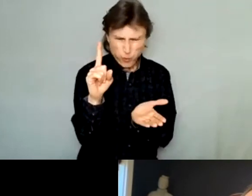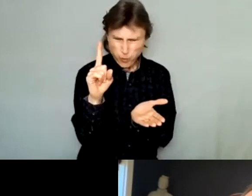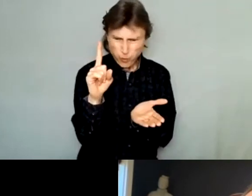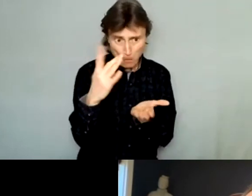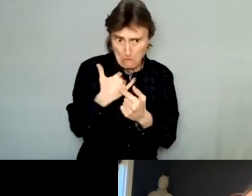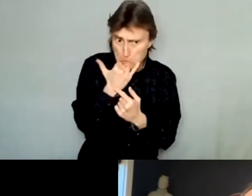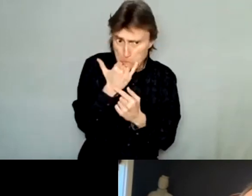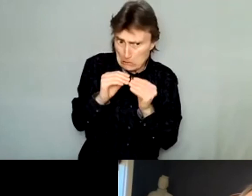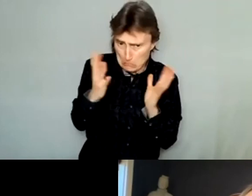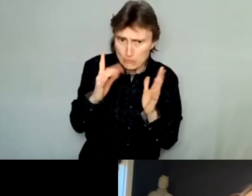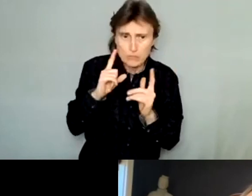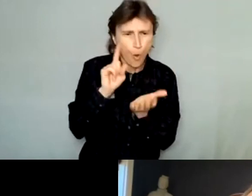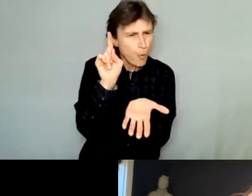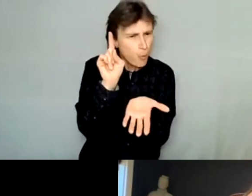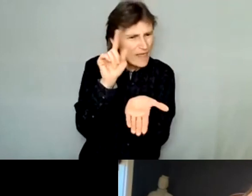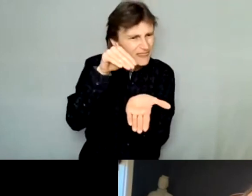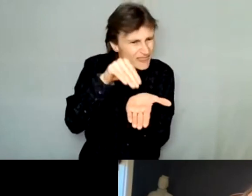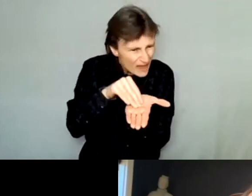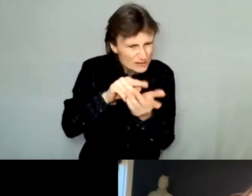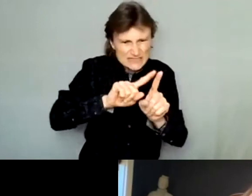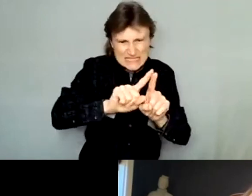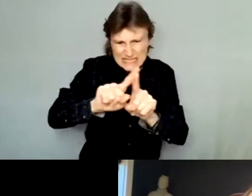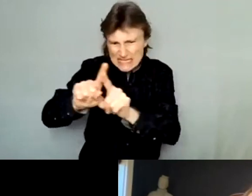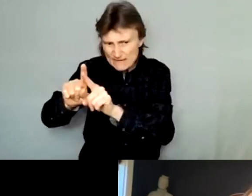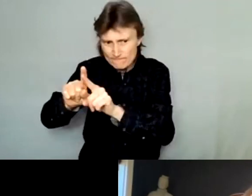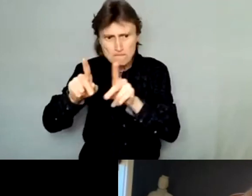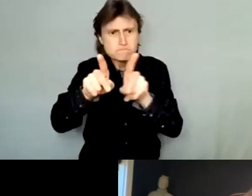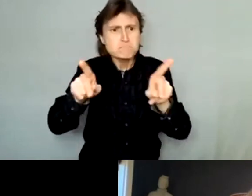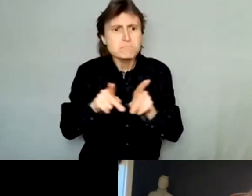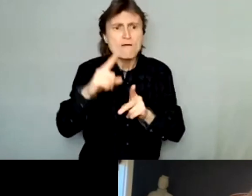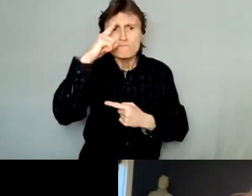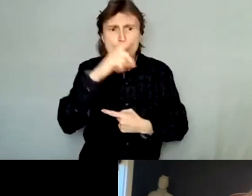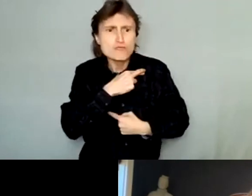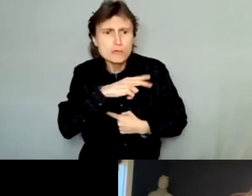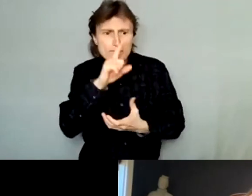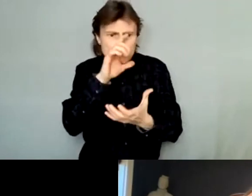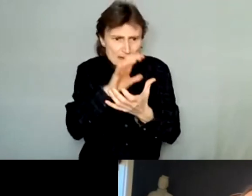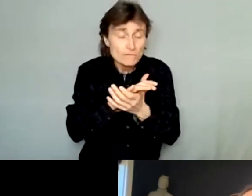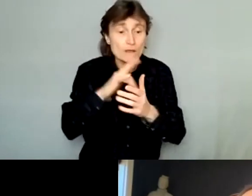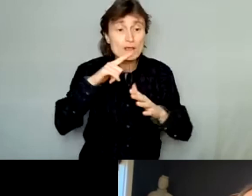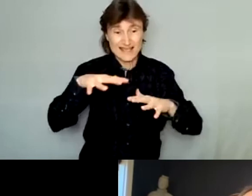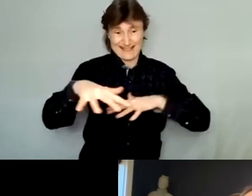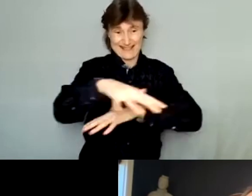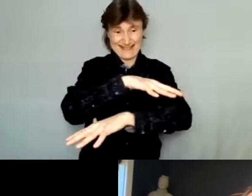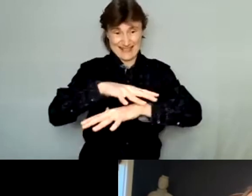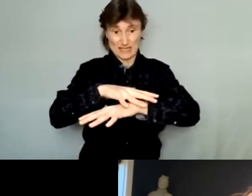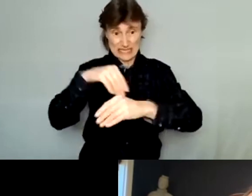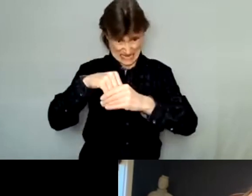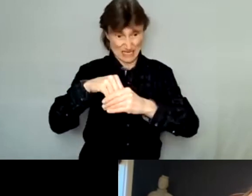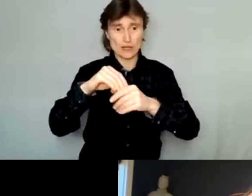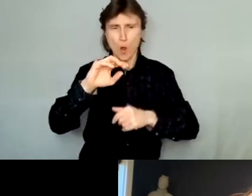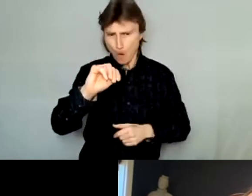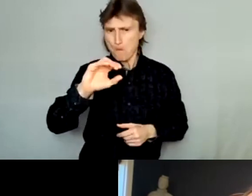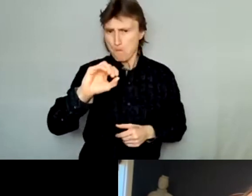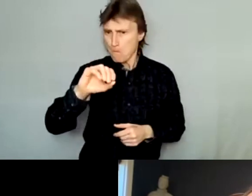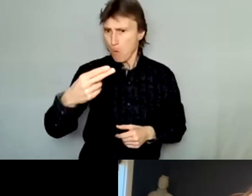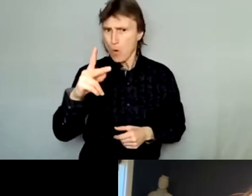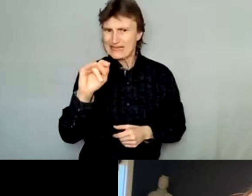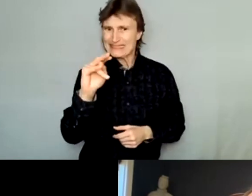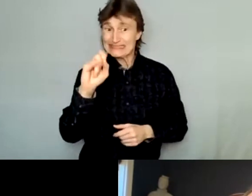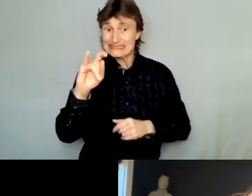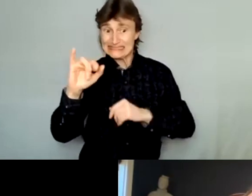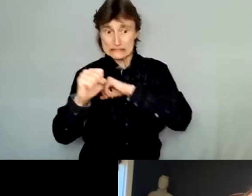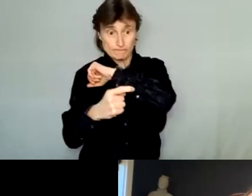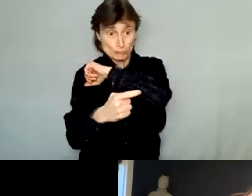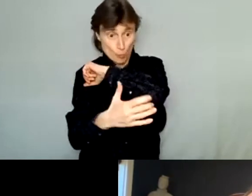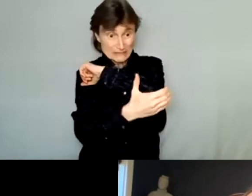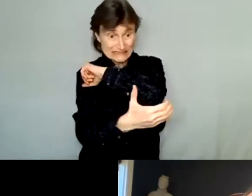places of faith that are located within Moh'kinsstis and not one of them is a place that serves